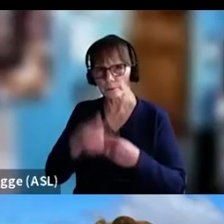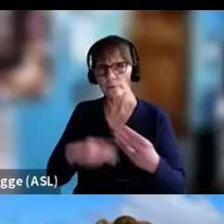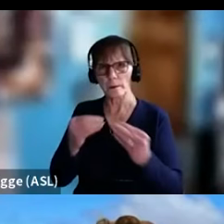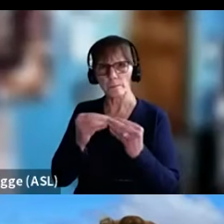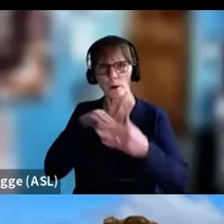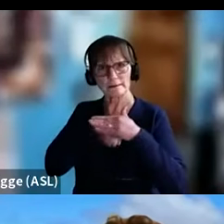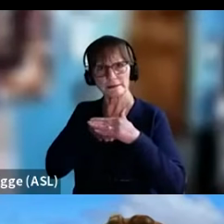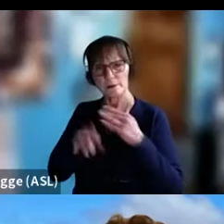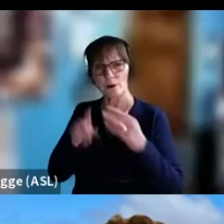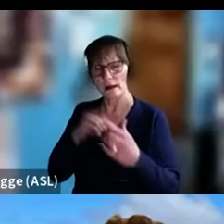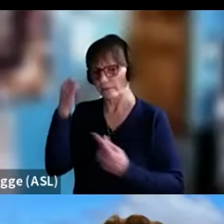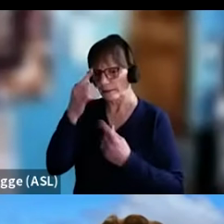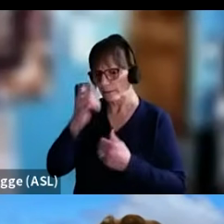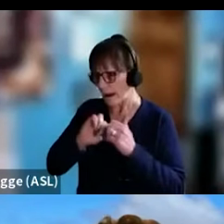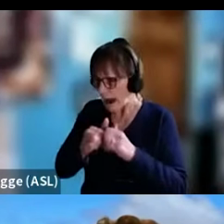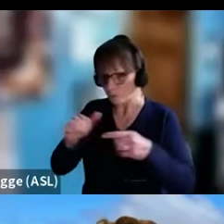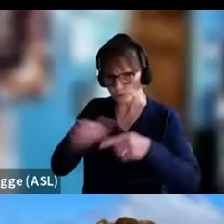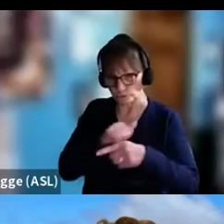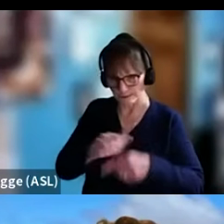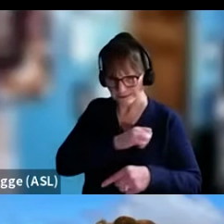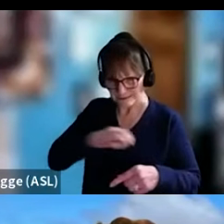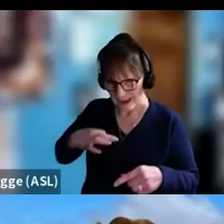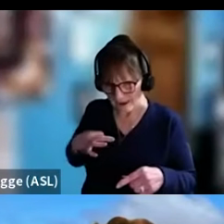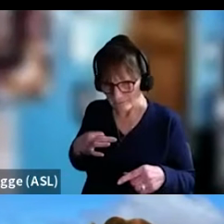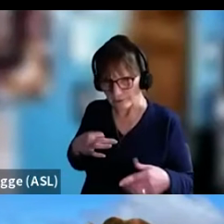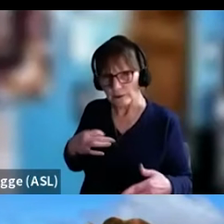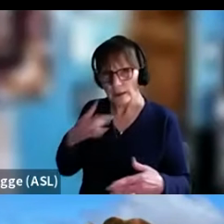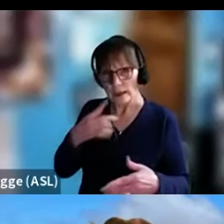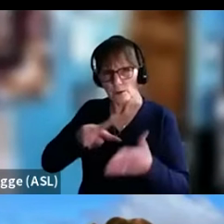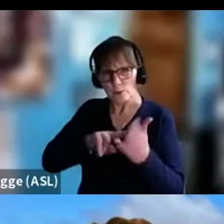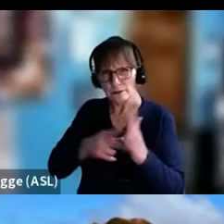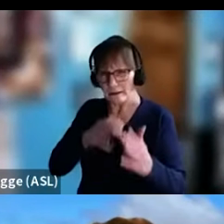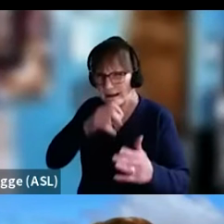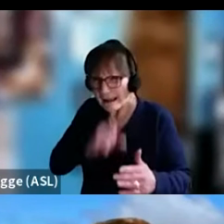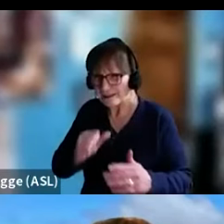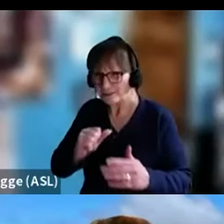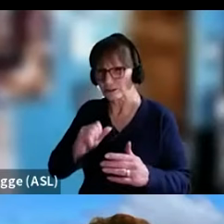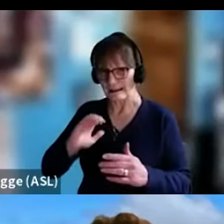and really thinking about how to train staff in what it means to age in our system